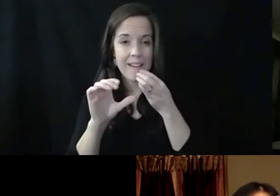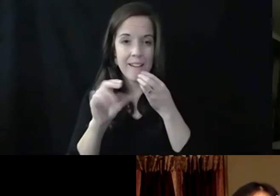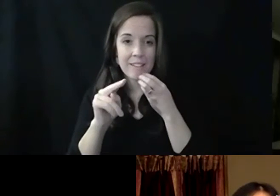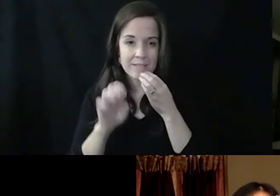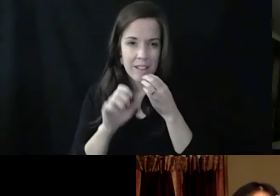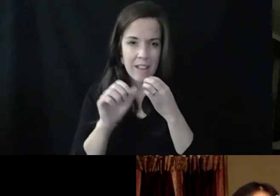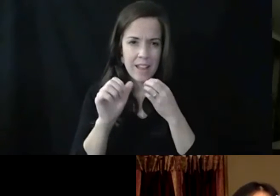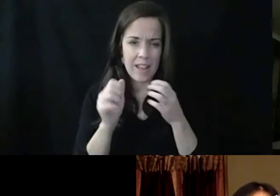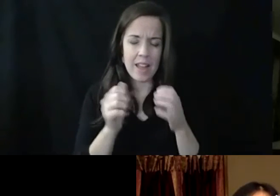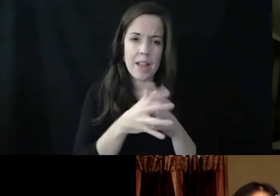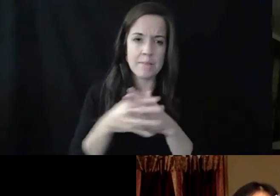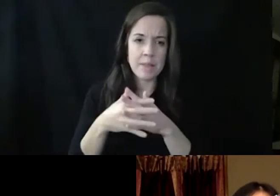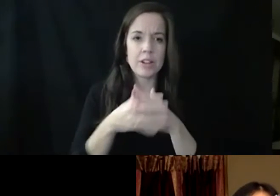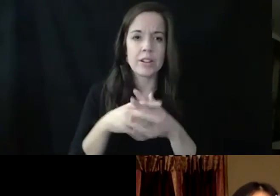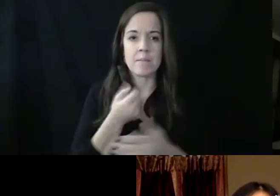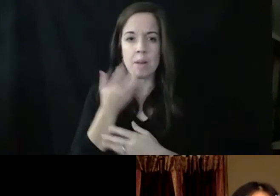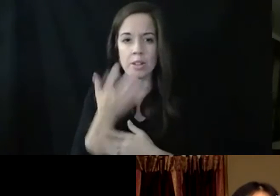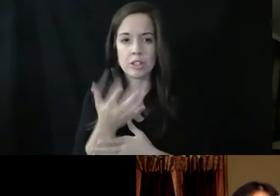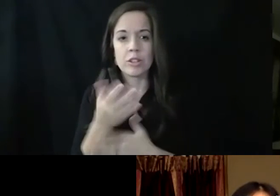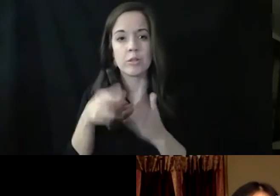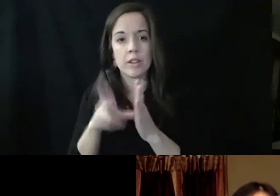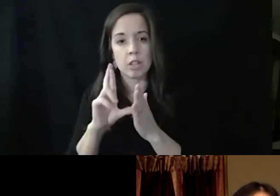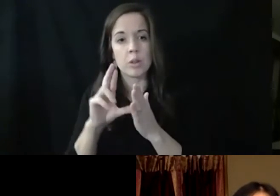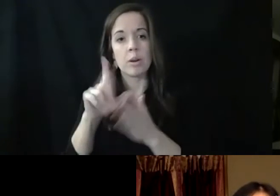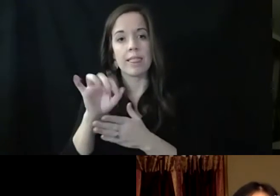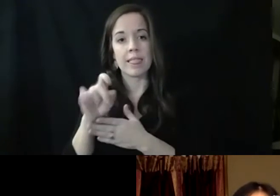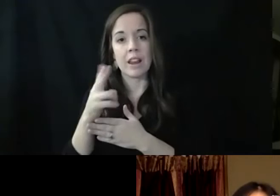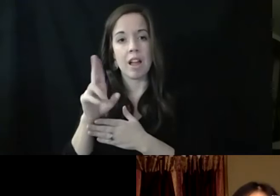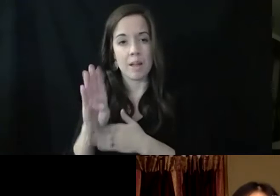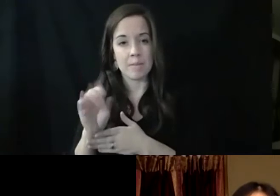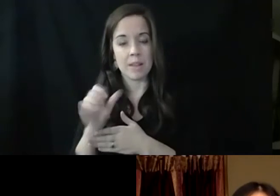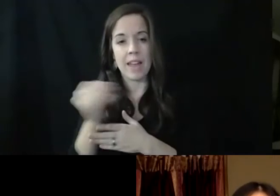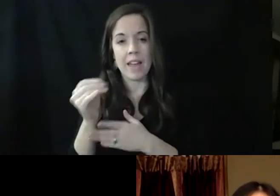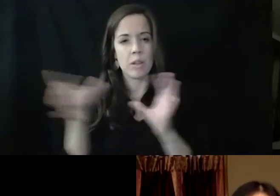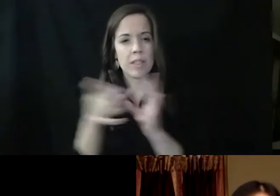Kenyon Review, Lithub, and New England Review. And we’ll put the link to his website in